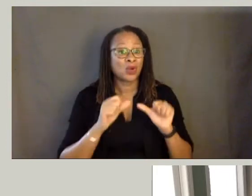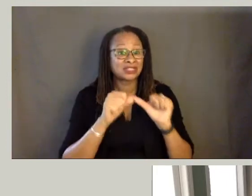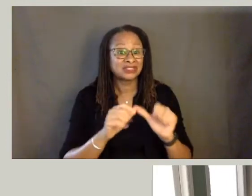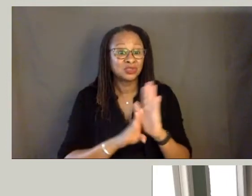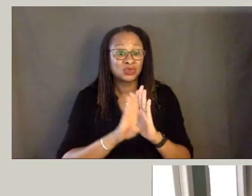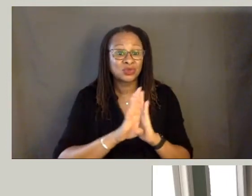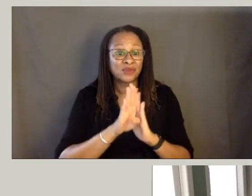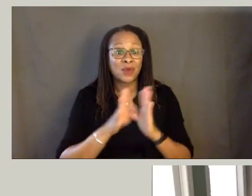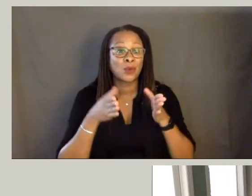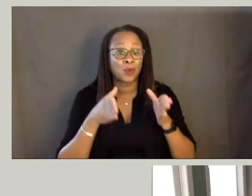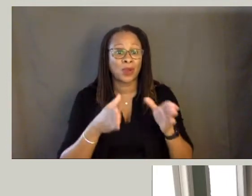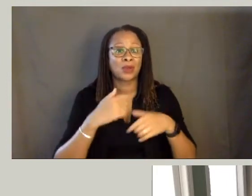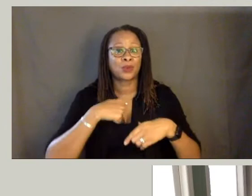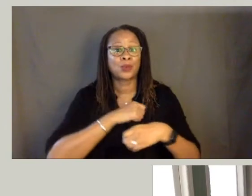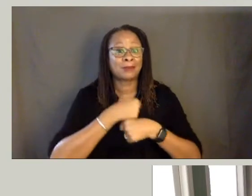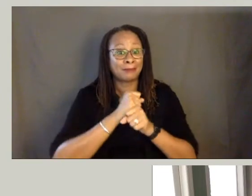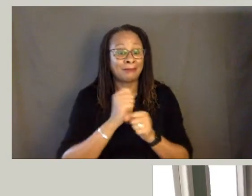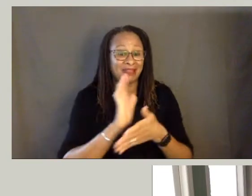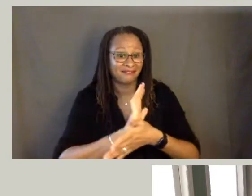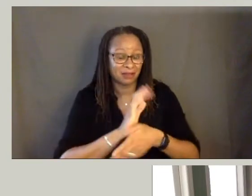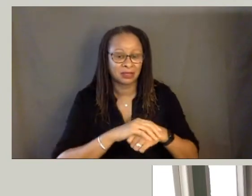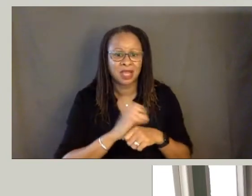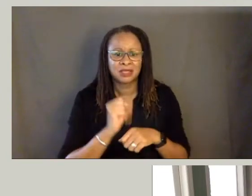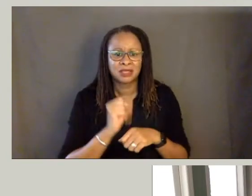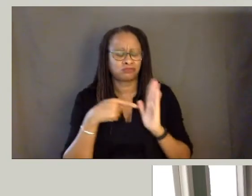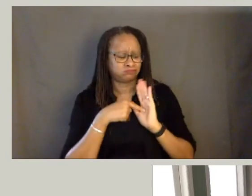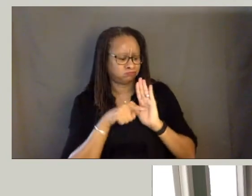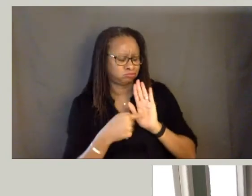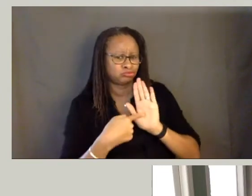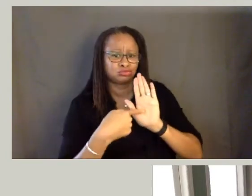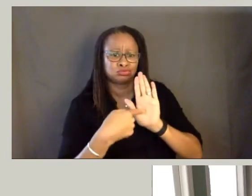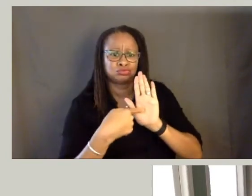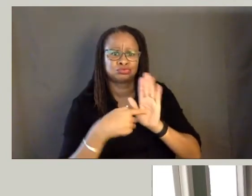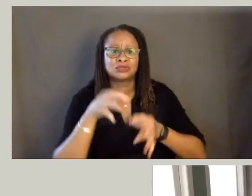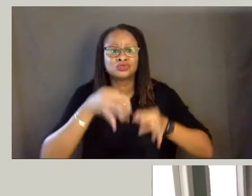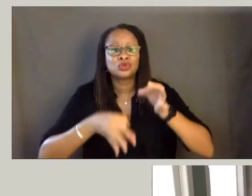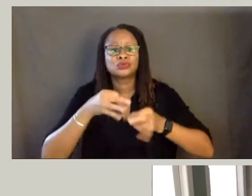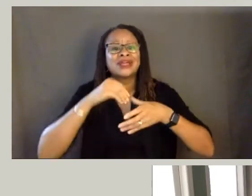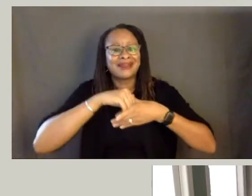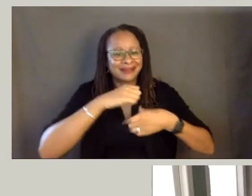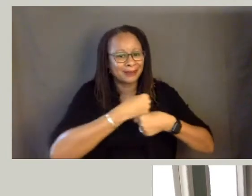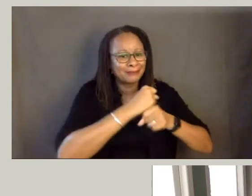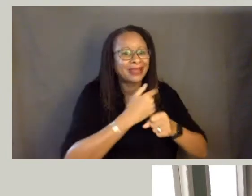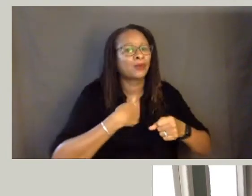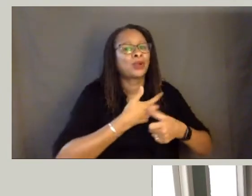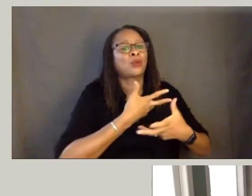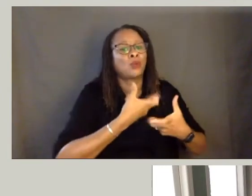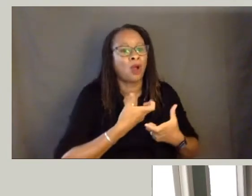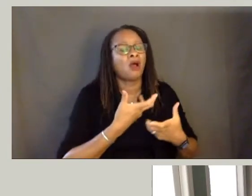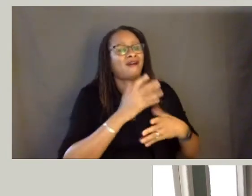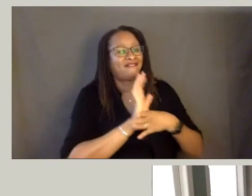in which we make our films so they reflect the justice in the making that we want our films to convey.